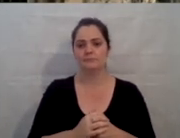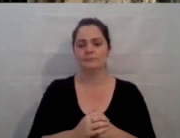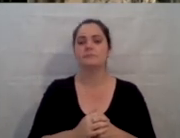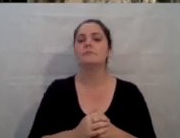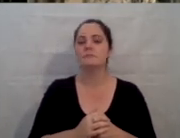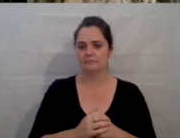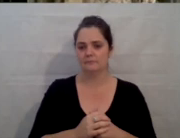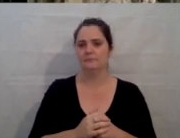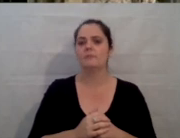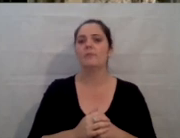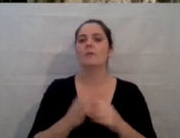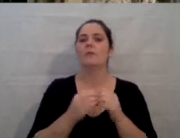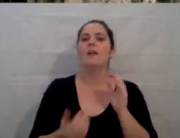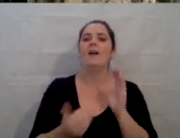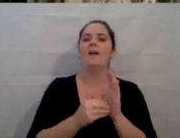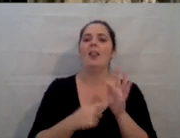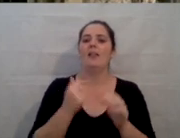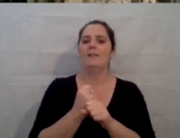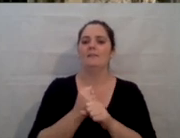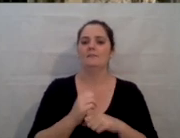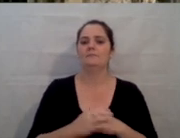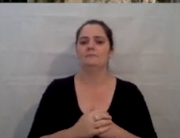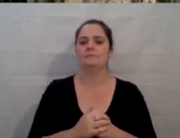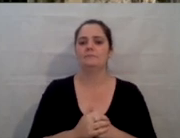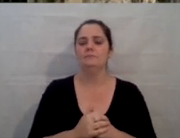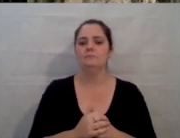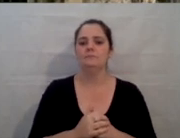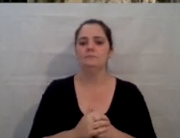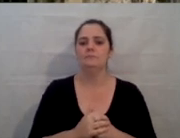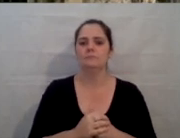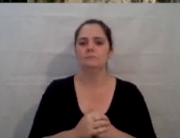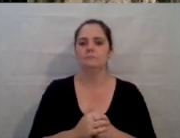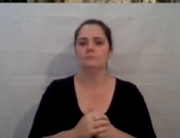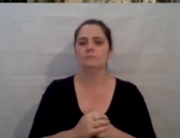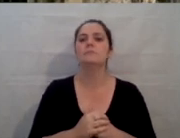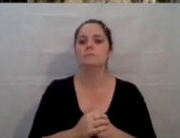And then that back leg which pops out like that, all the way down to his foot at the bottom, there we go.